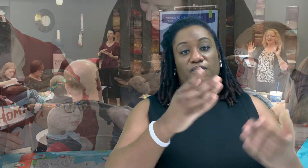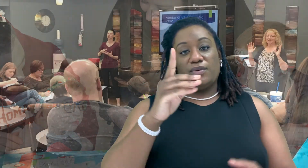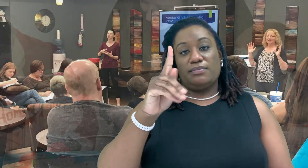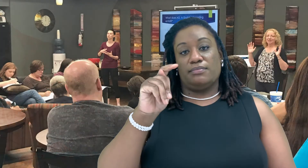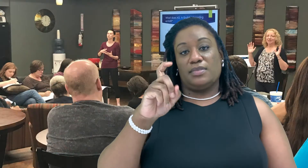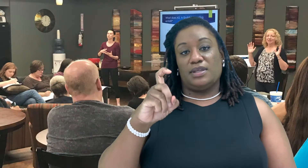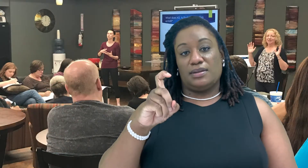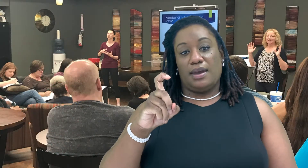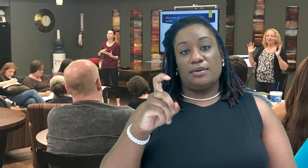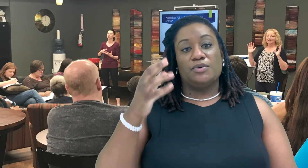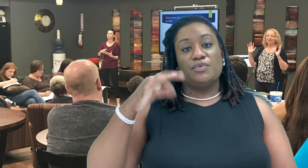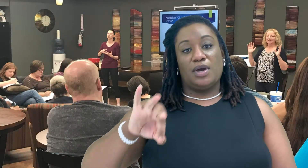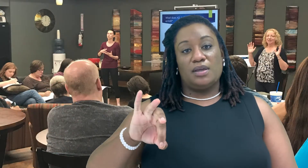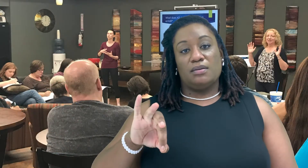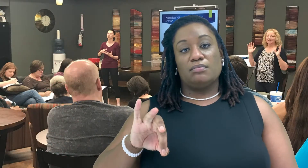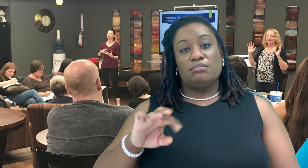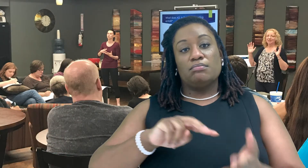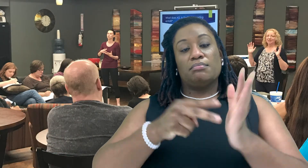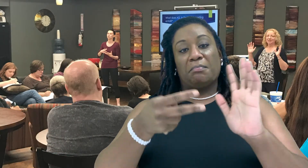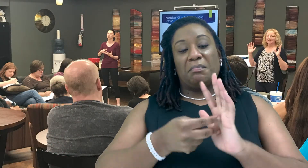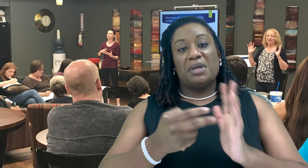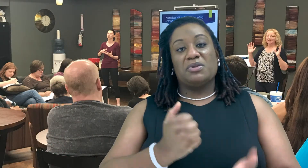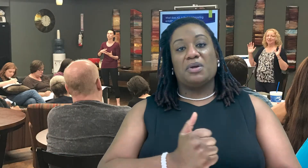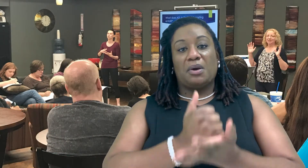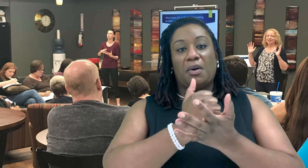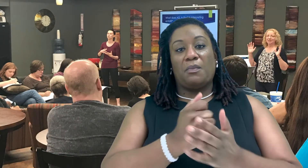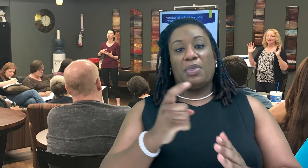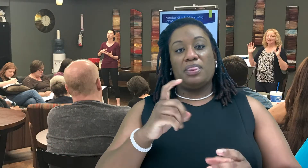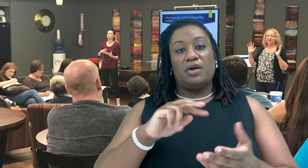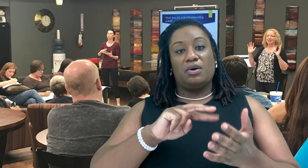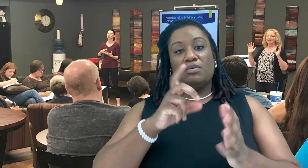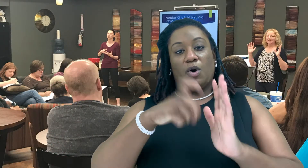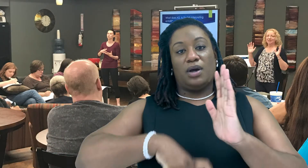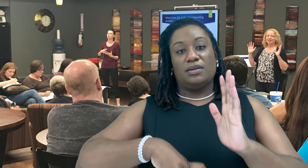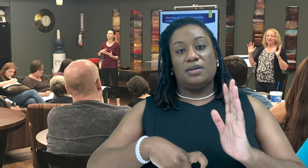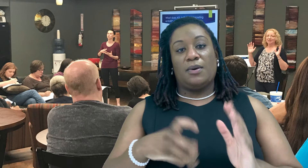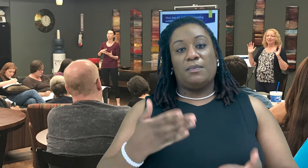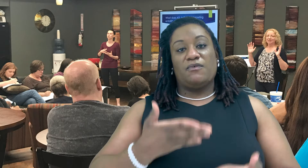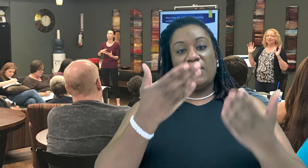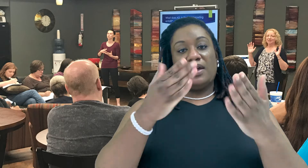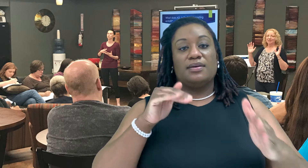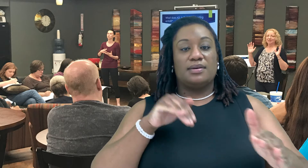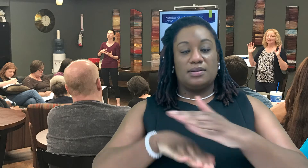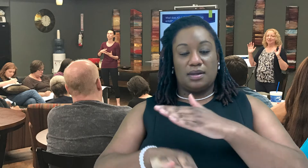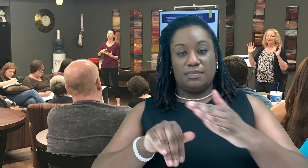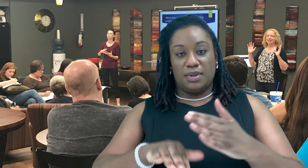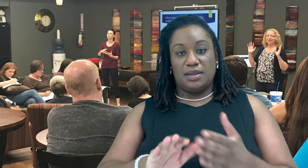a tax credit intended to offset the costs of providing accessibility.